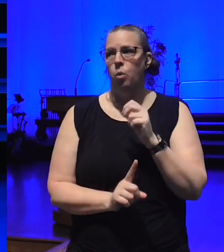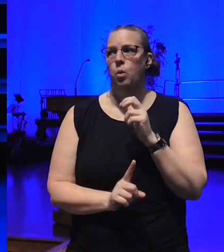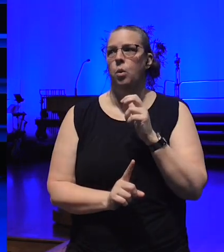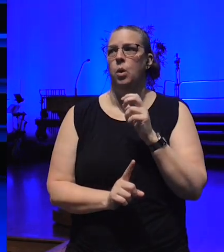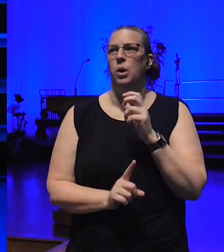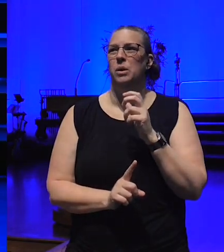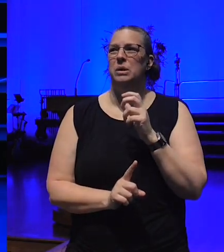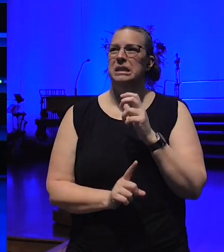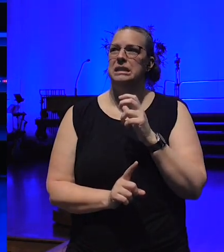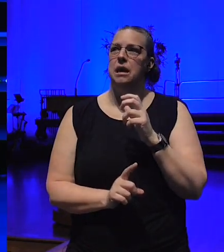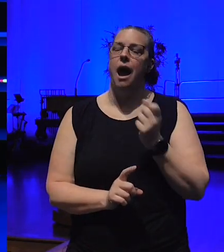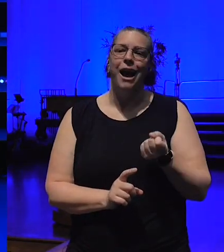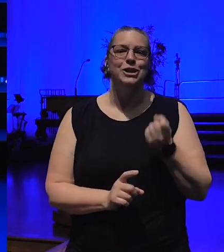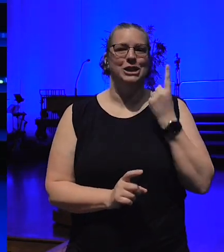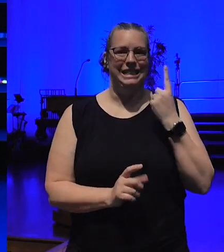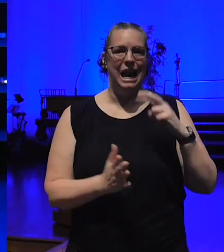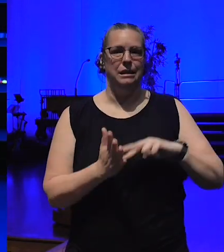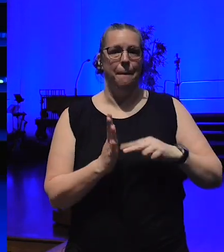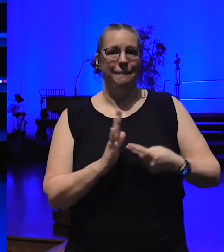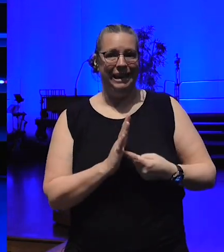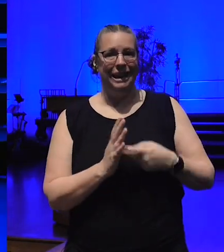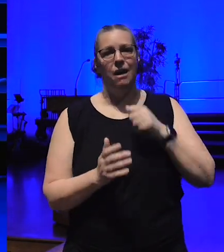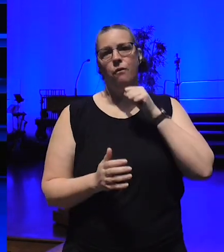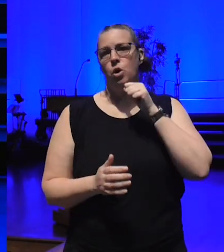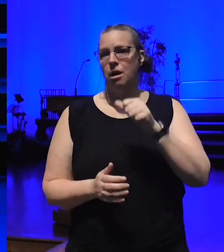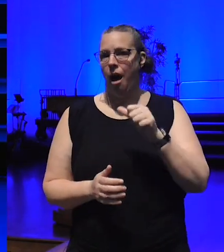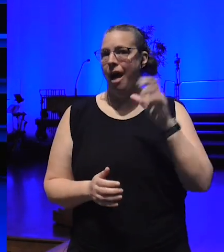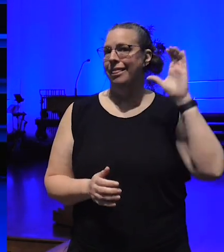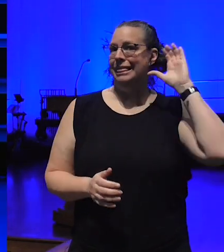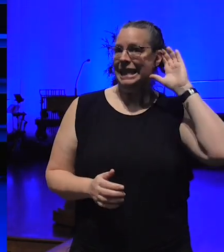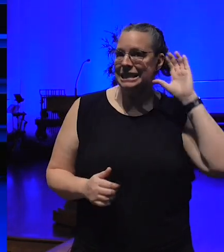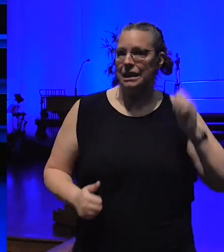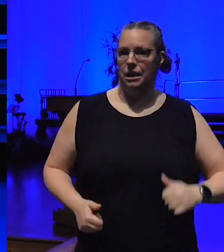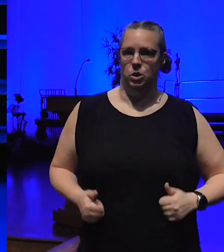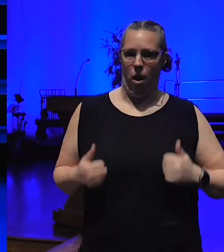you're not going to get the meaning if you're not listening to your life you're not going to get the